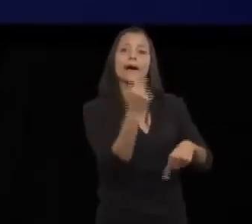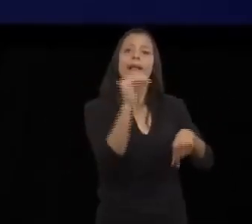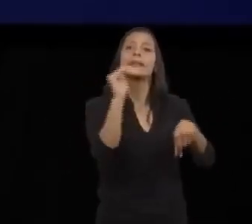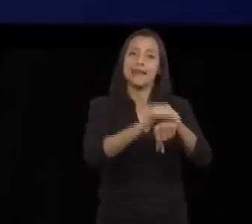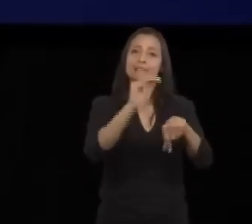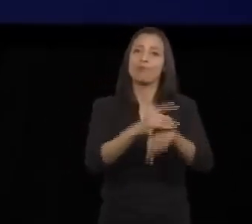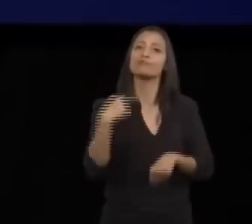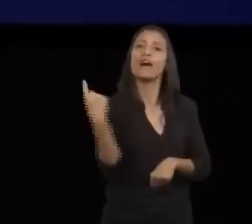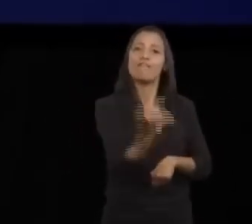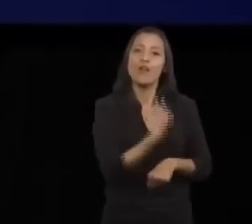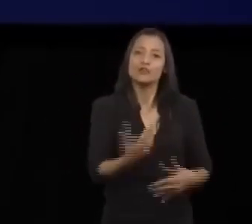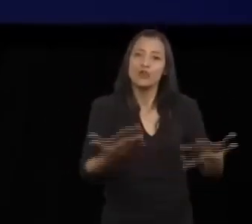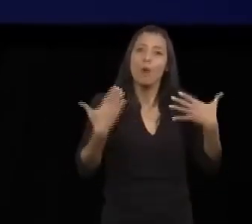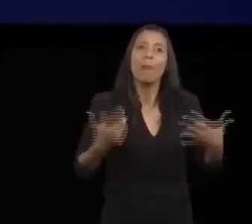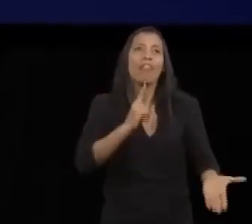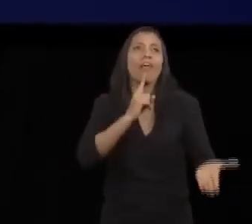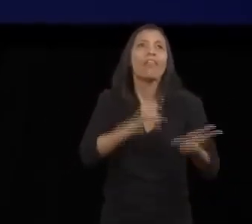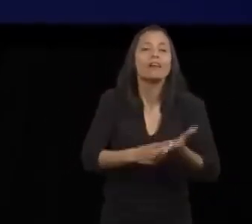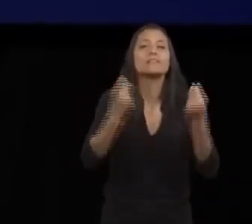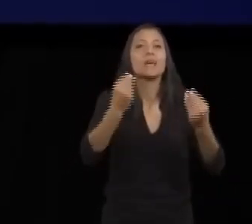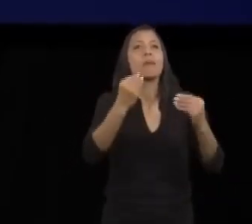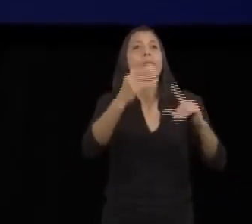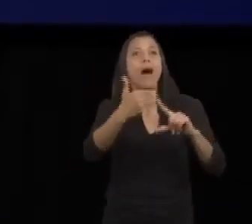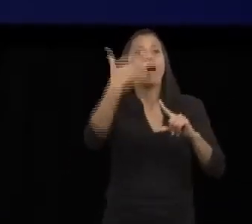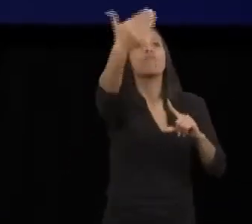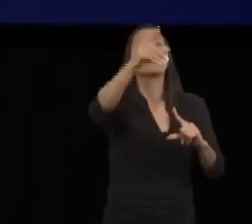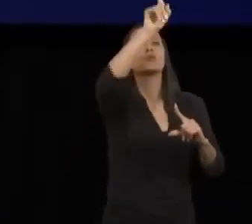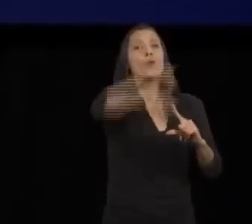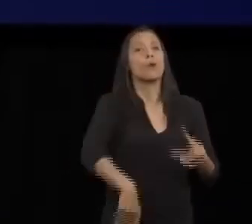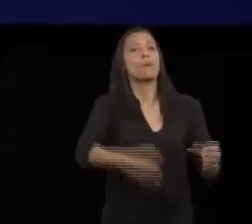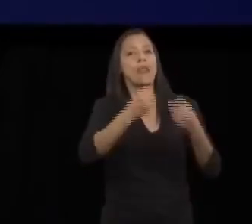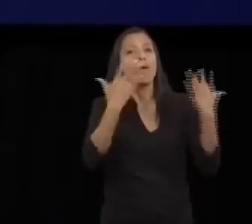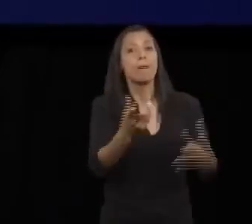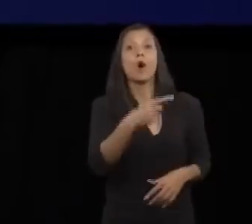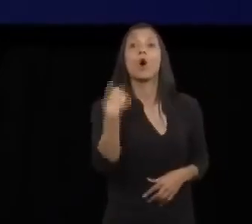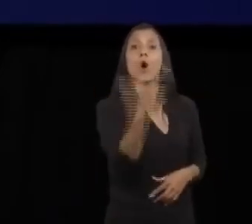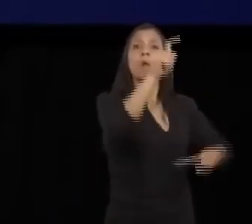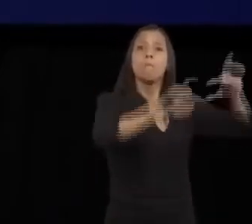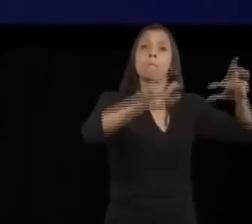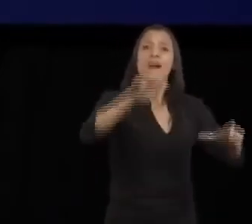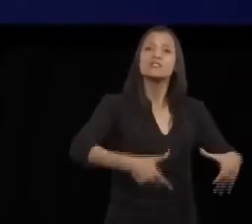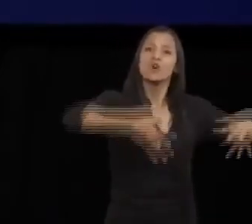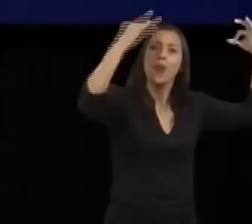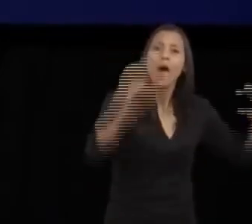that is, the Argentinians will win the degenerates, the sodomites of the capital,